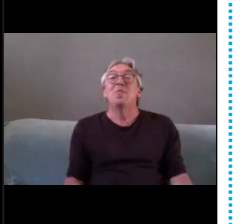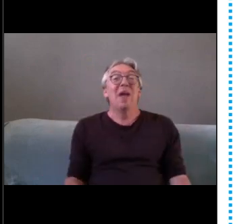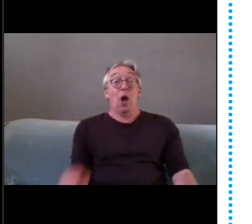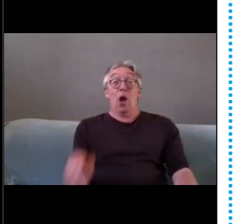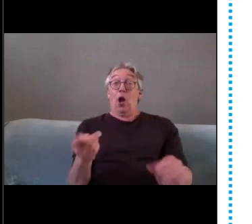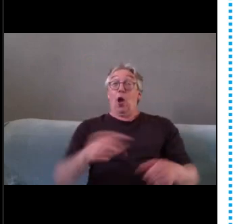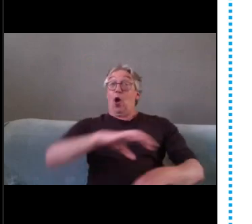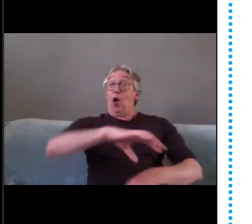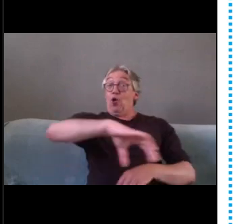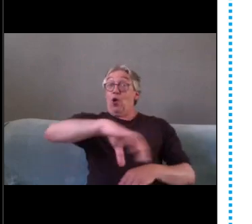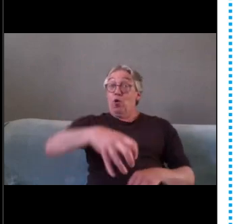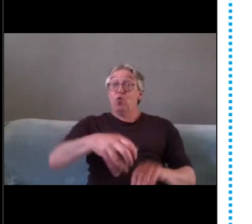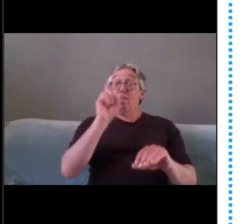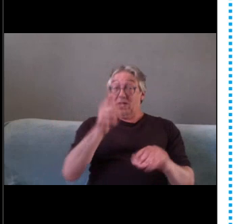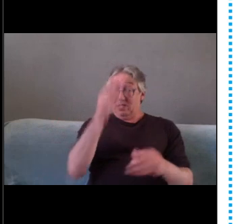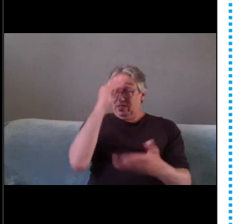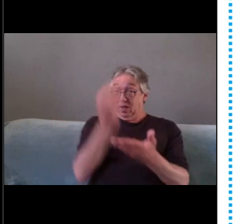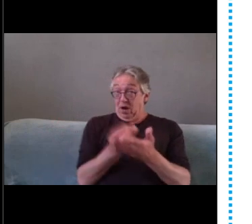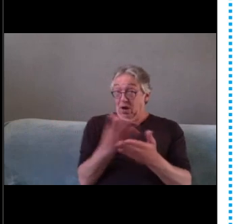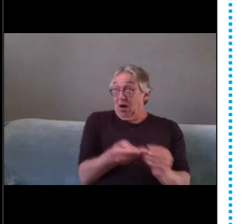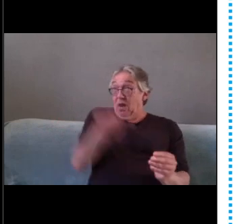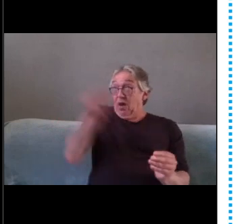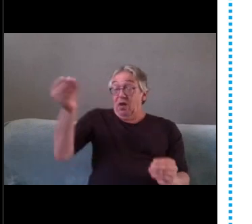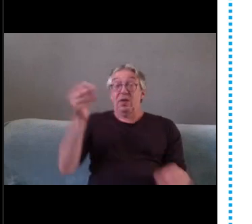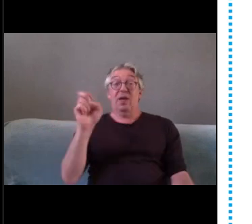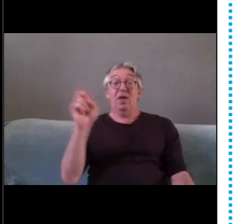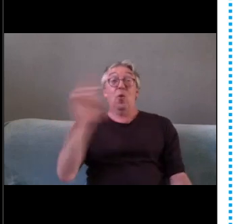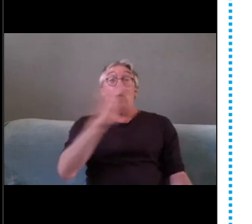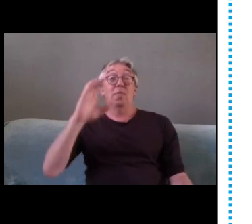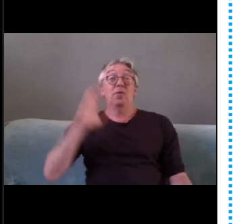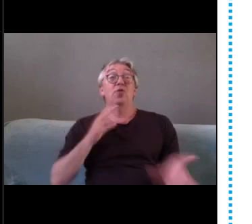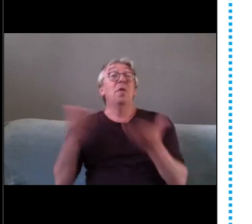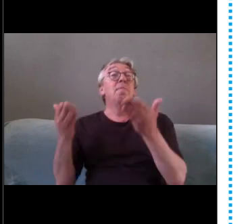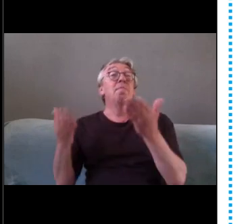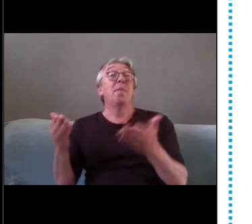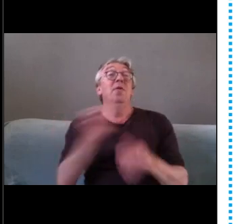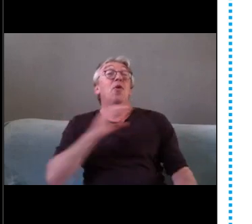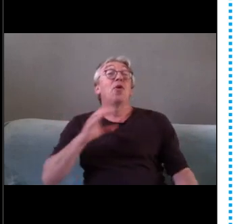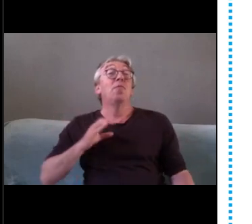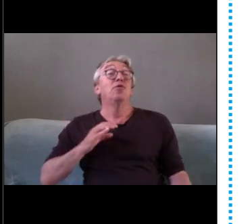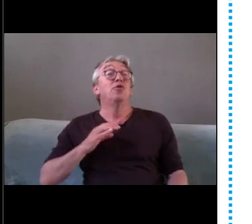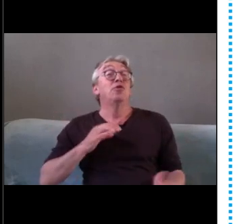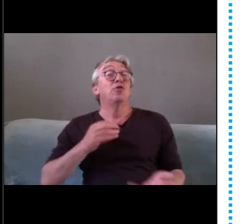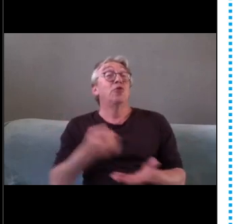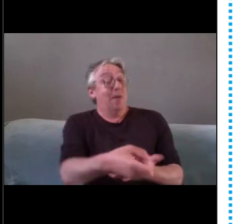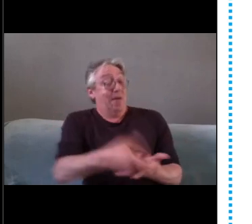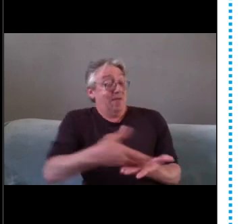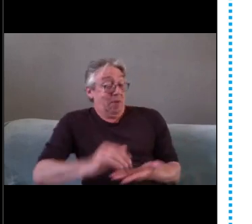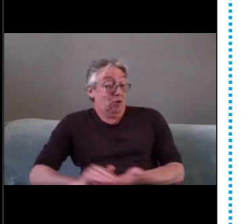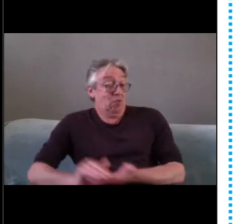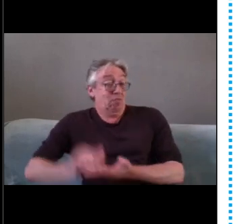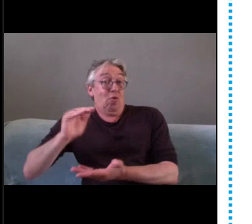so the Commission may have more information about it. But based on our past experience with other legislations